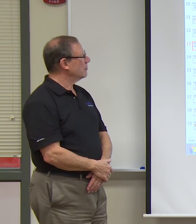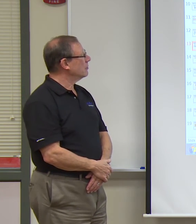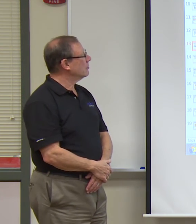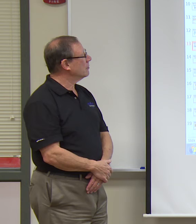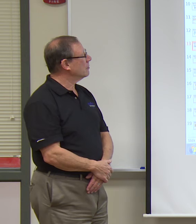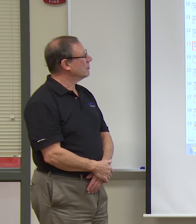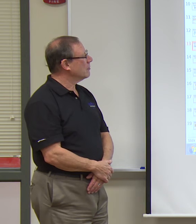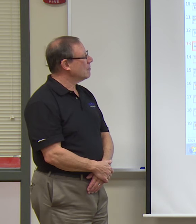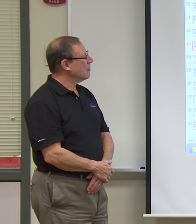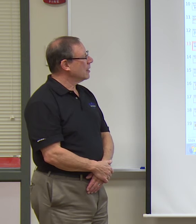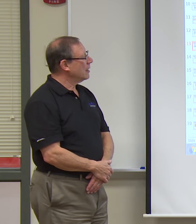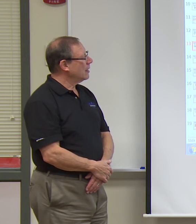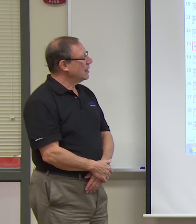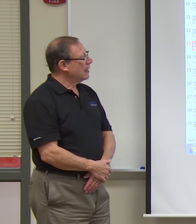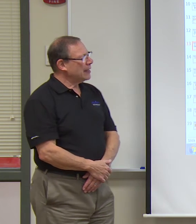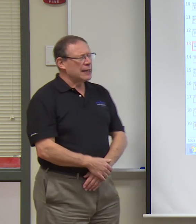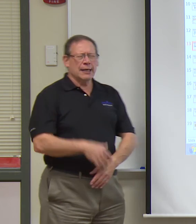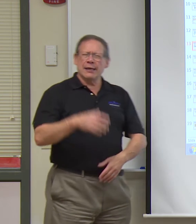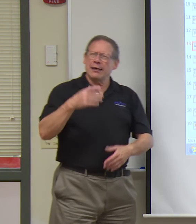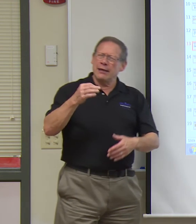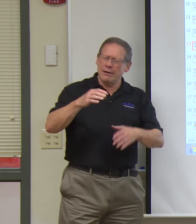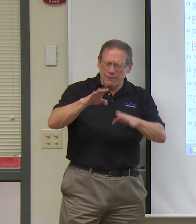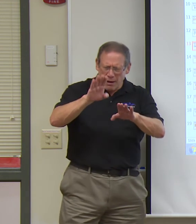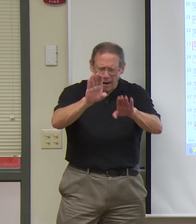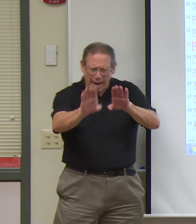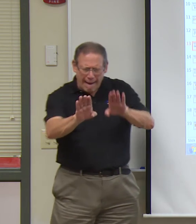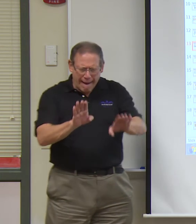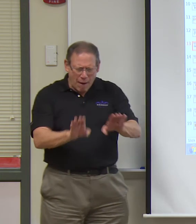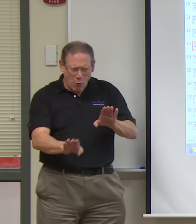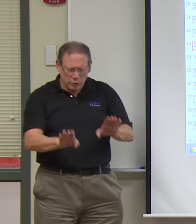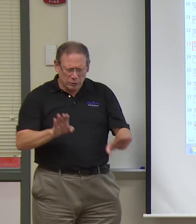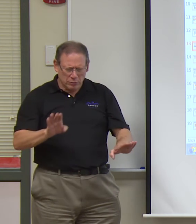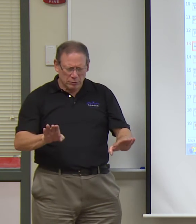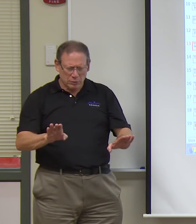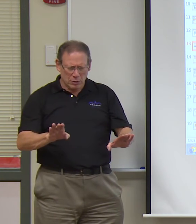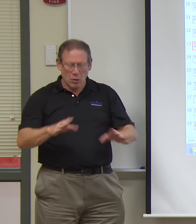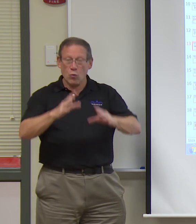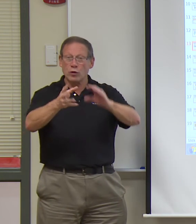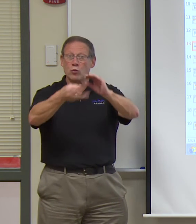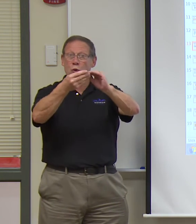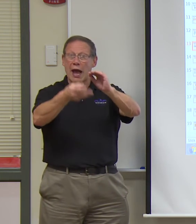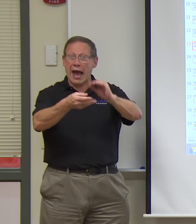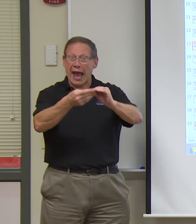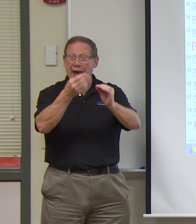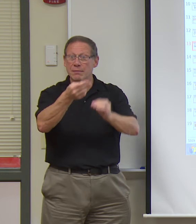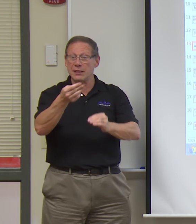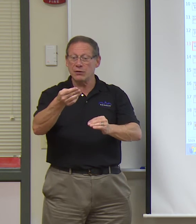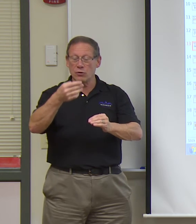So, again, if you have that kind of laid out and then as you're putting material in, you could kind of figure out where you want to do it.